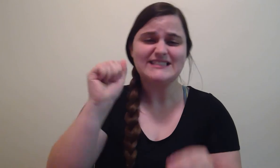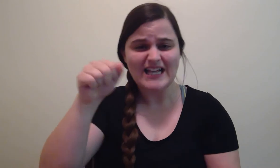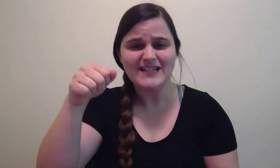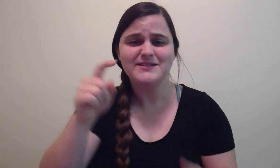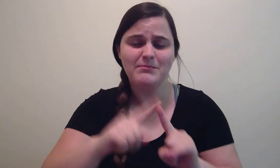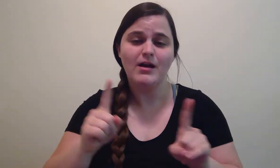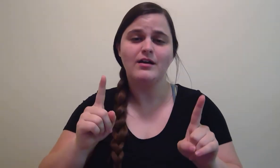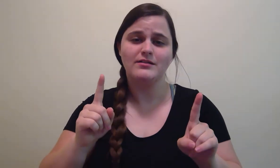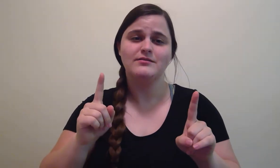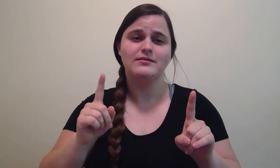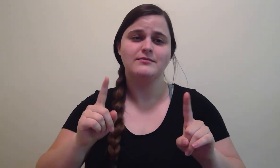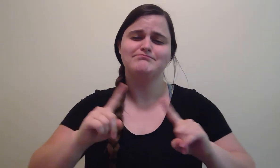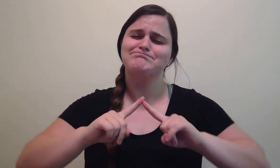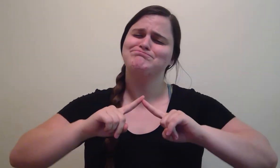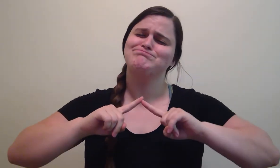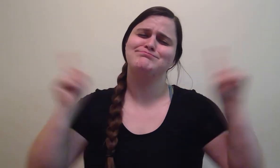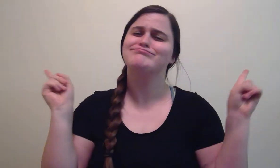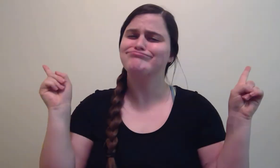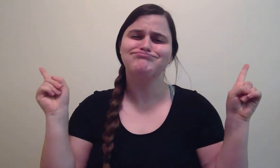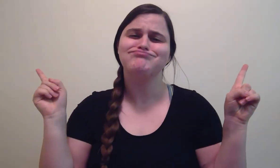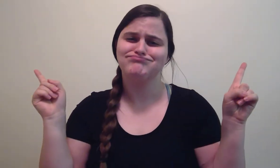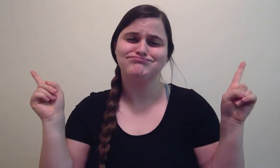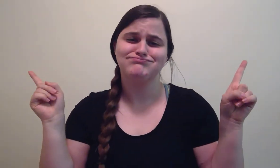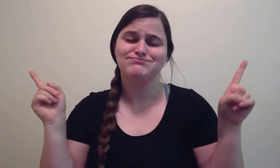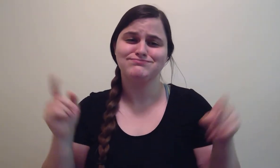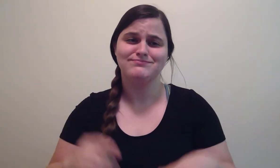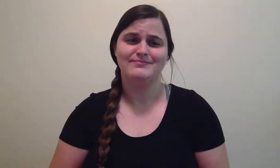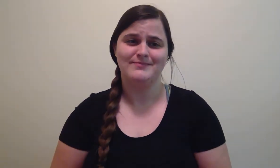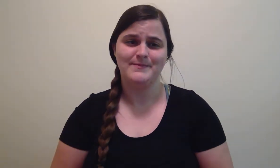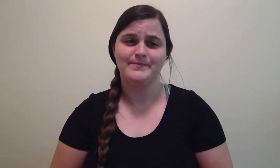The same species maybe, but a radically different beast, to be sure.